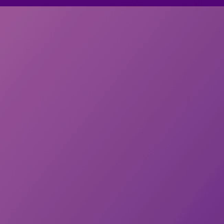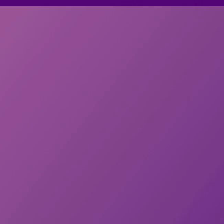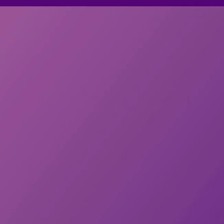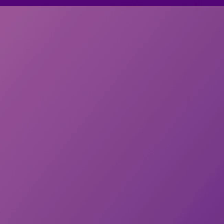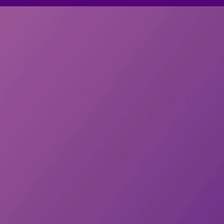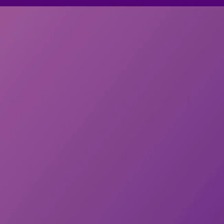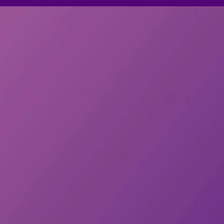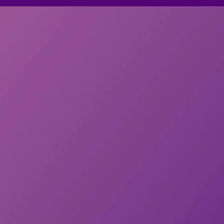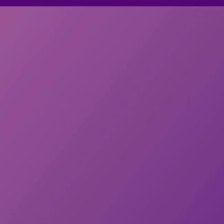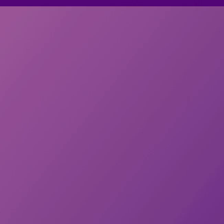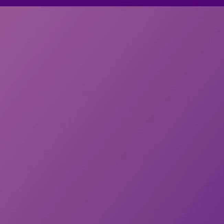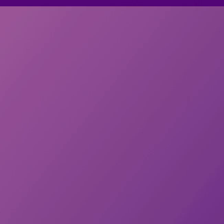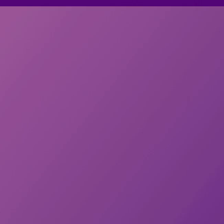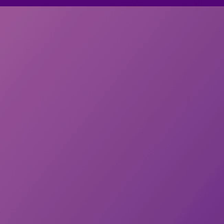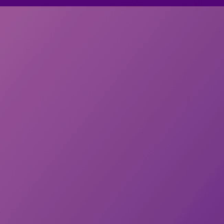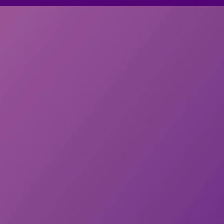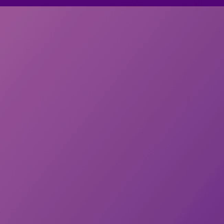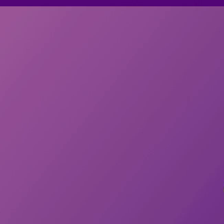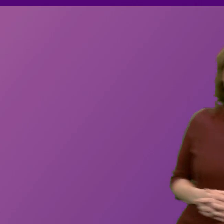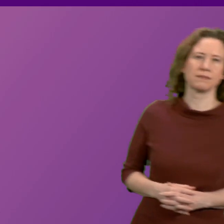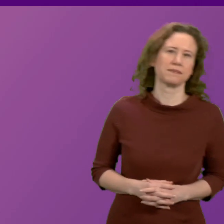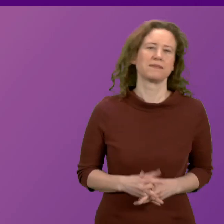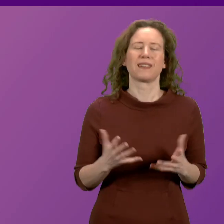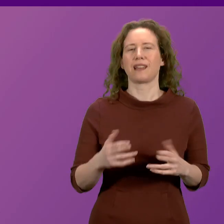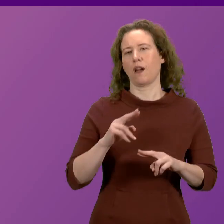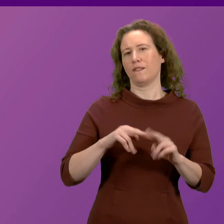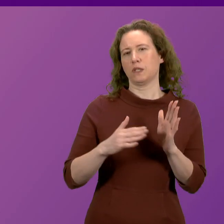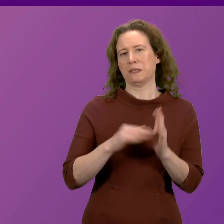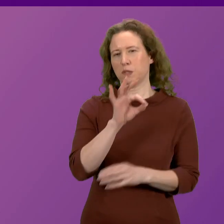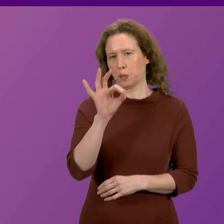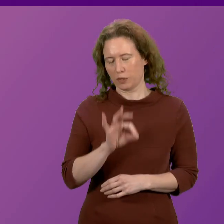That concludes general question time.